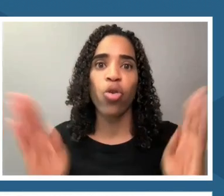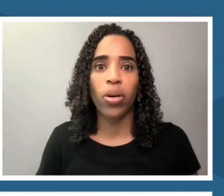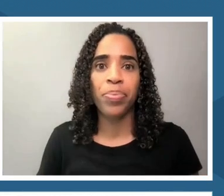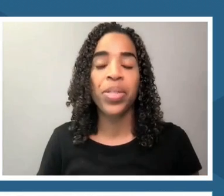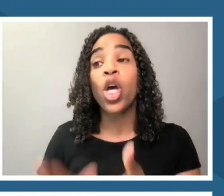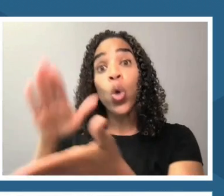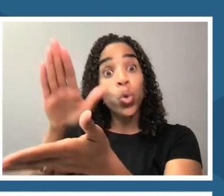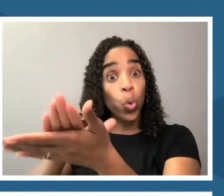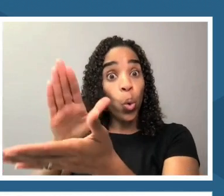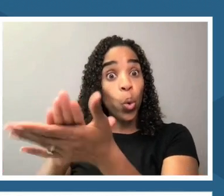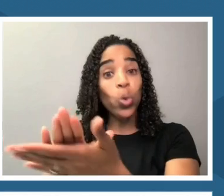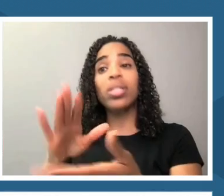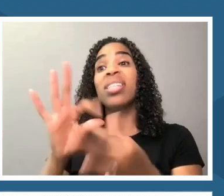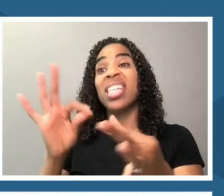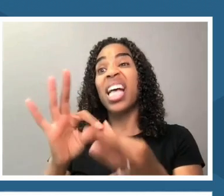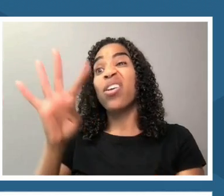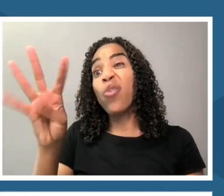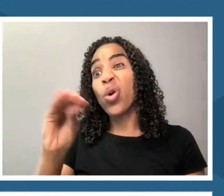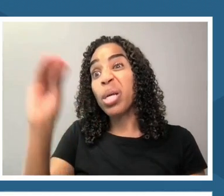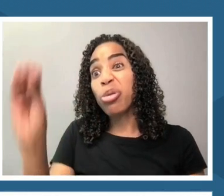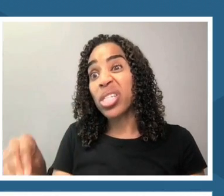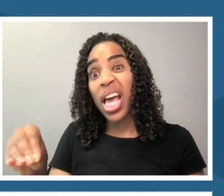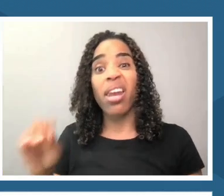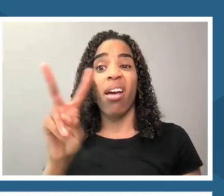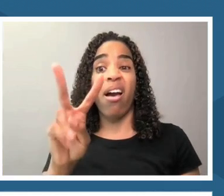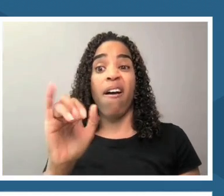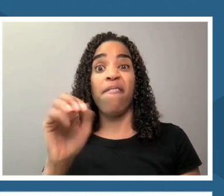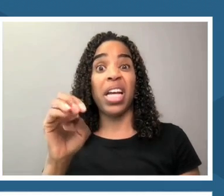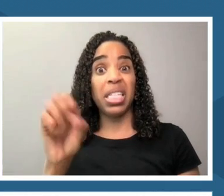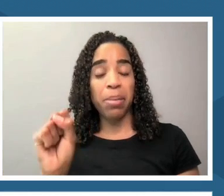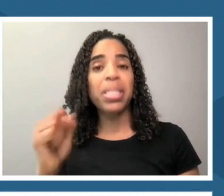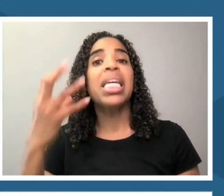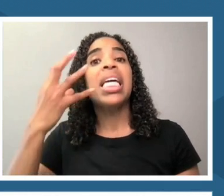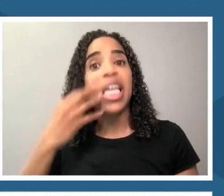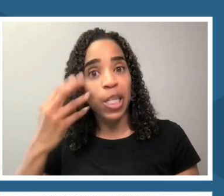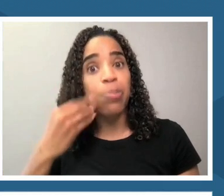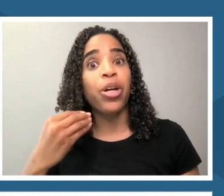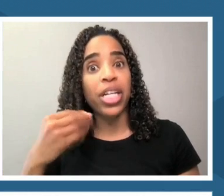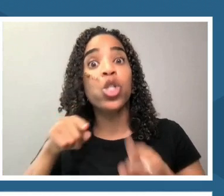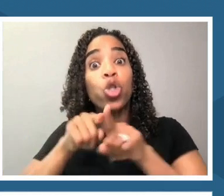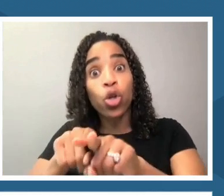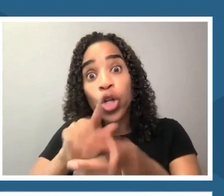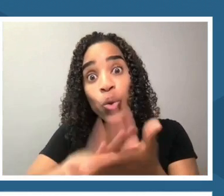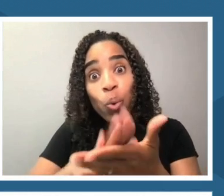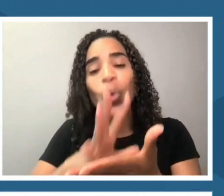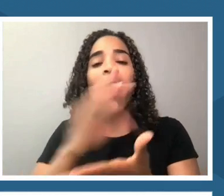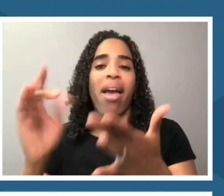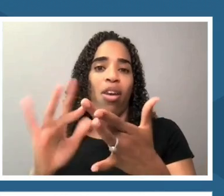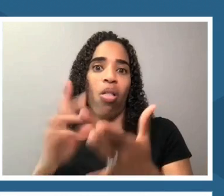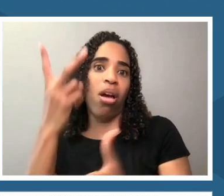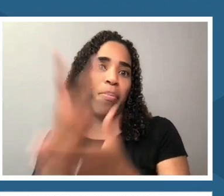40 percent of victims are experiencing bullying in school and online so these